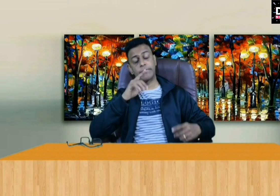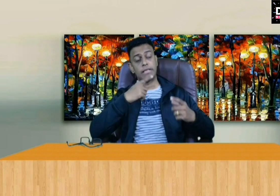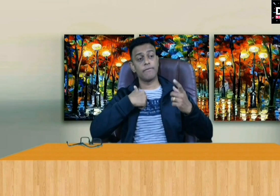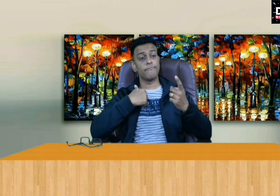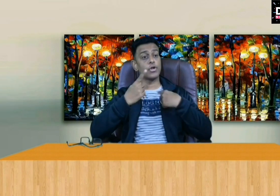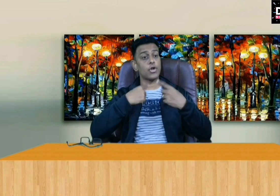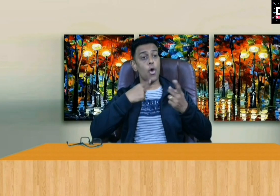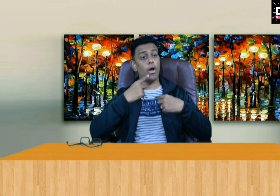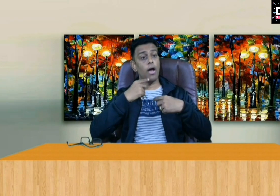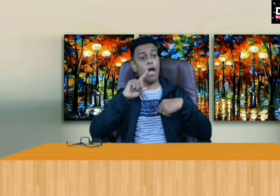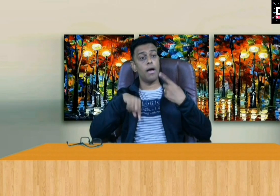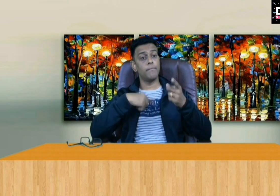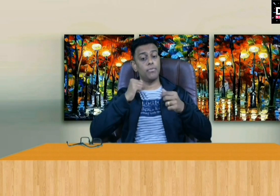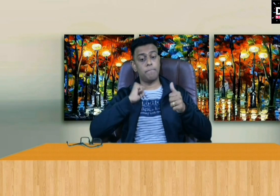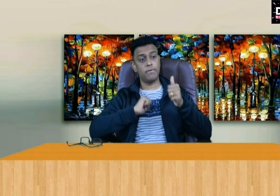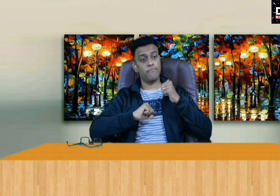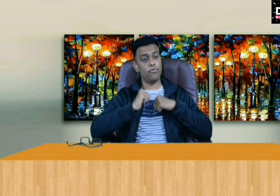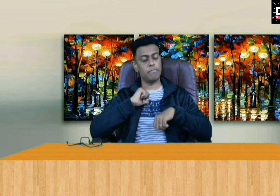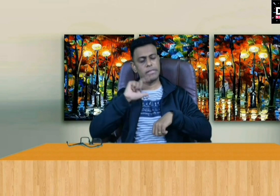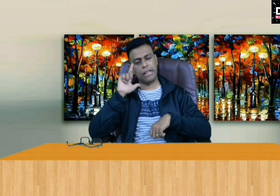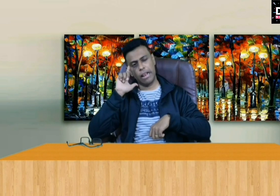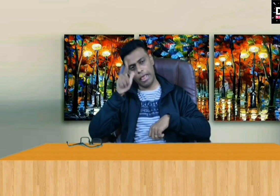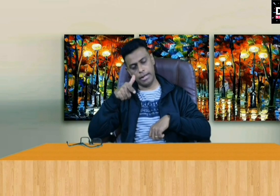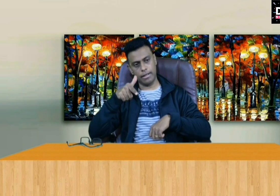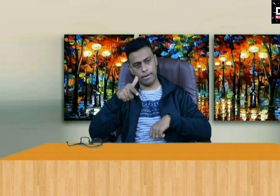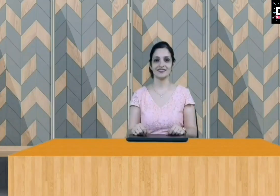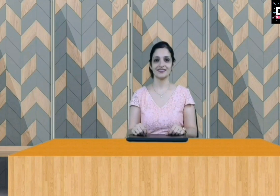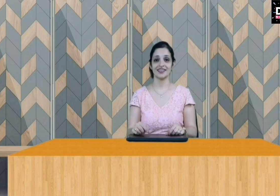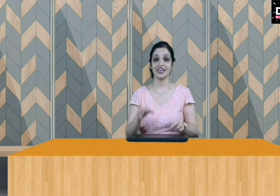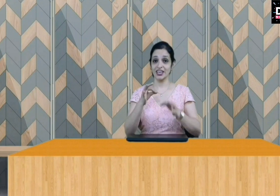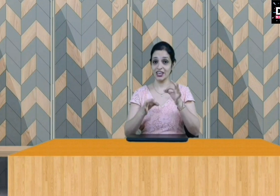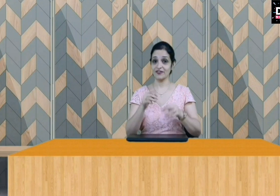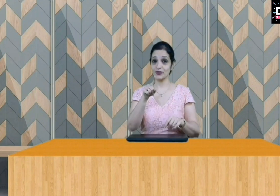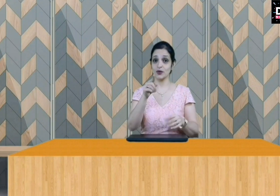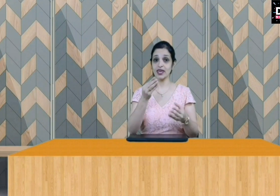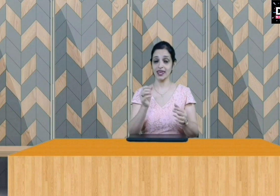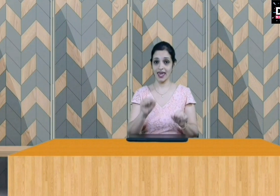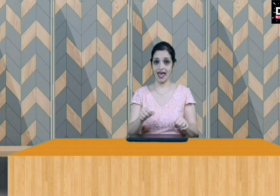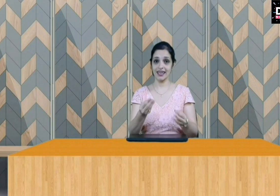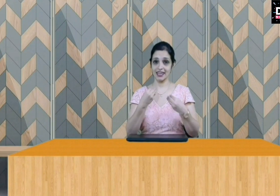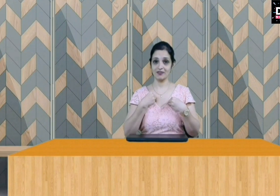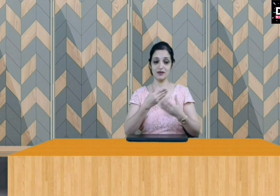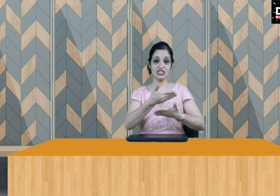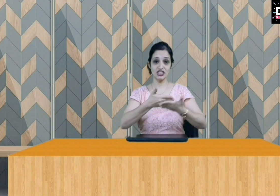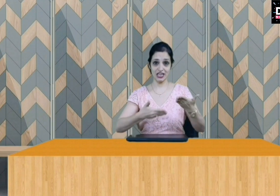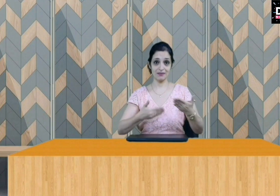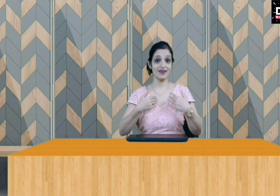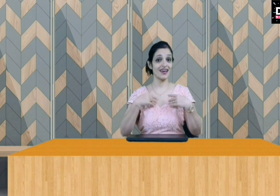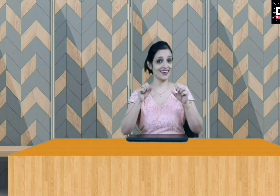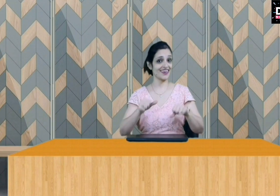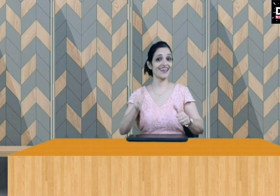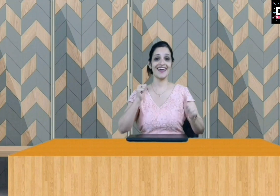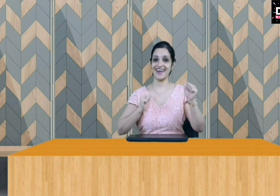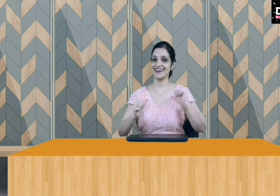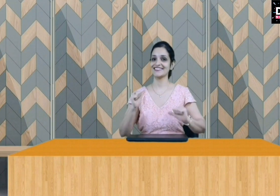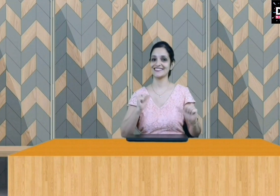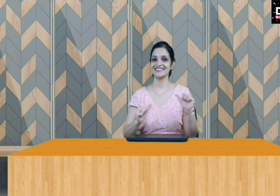We will talk about the performance later If you give me some script, I can act